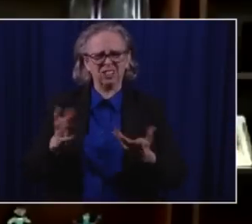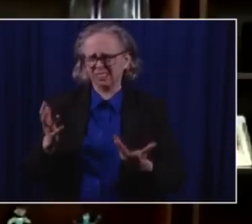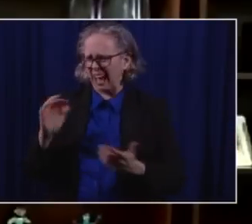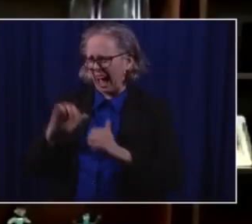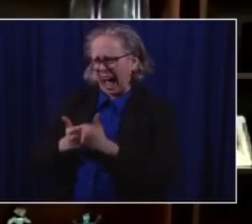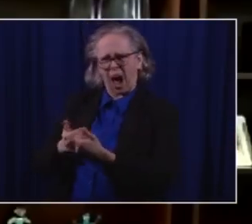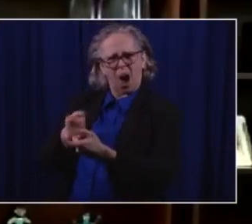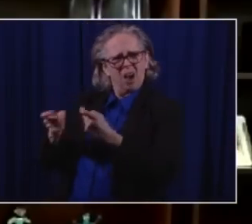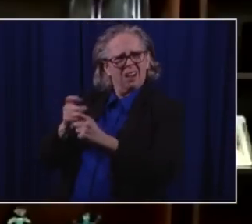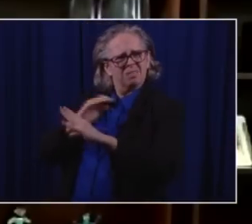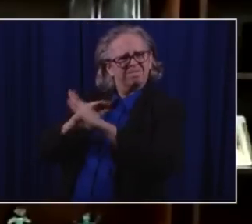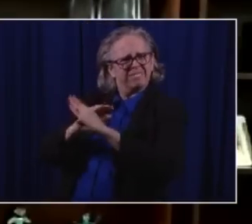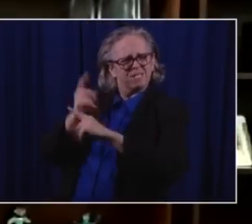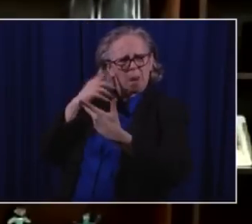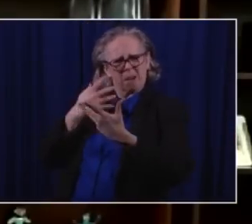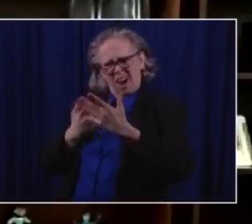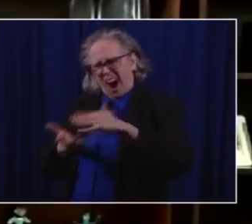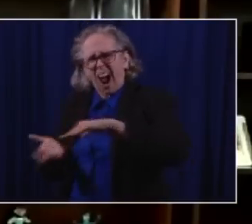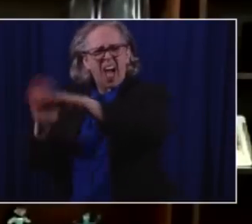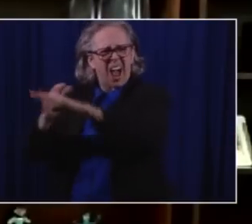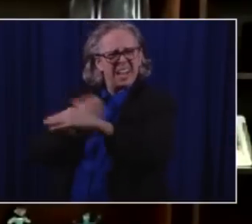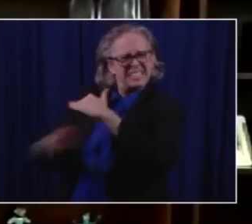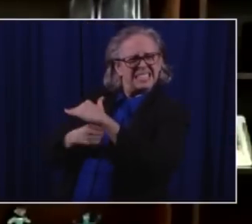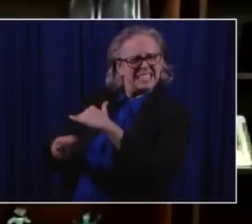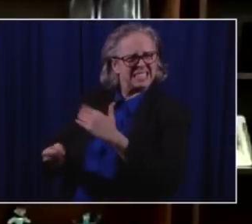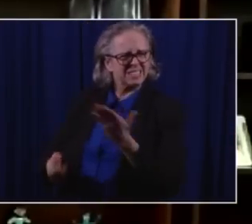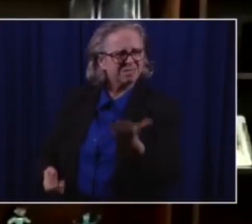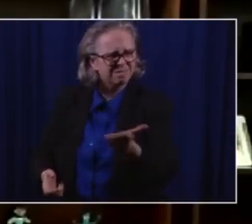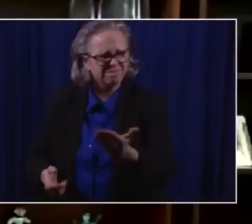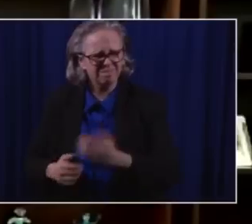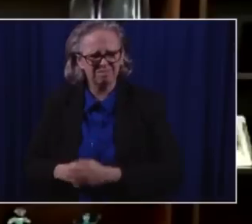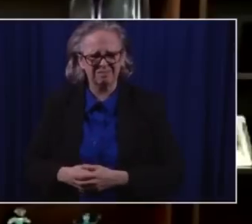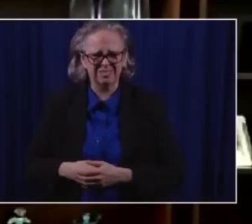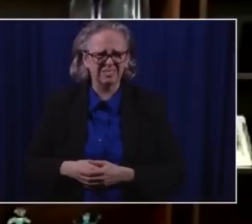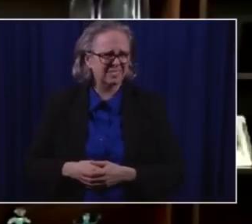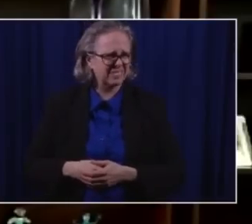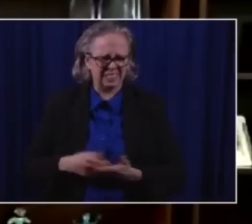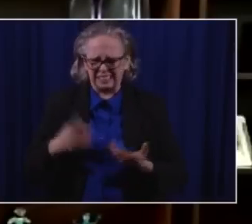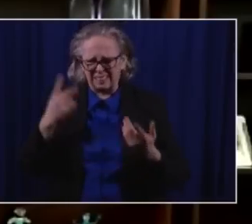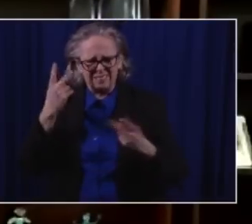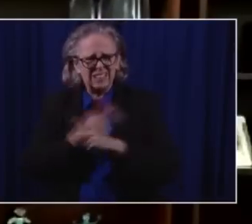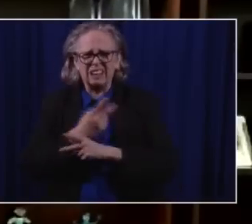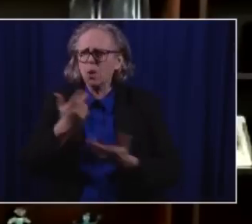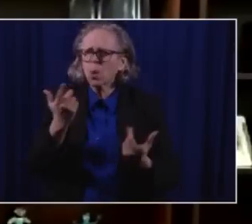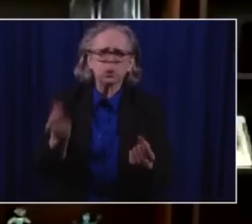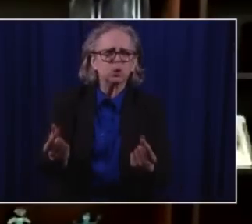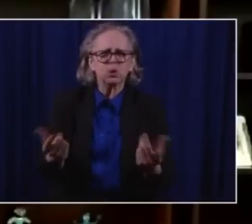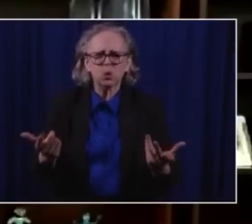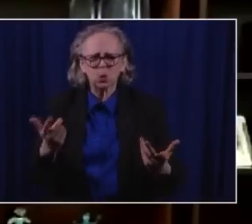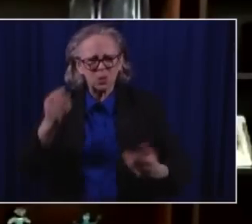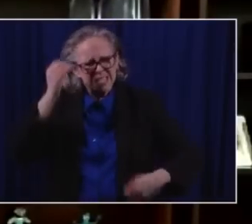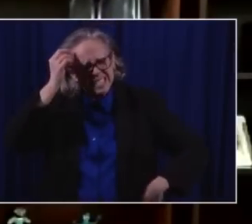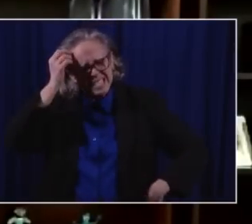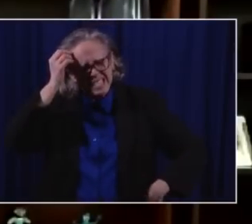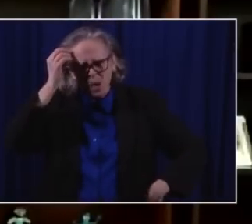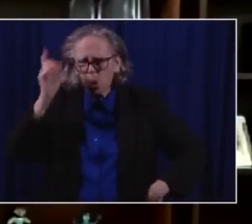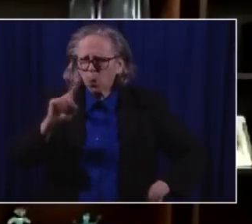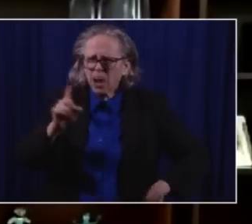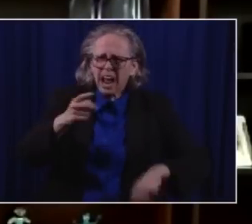working hard to actually actively manage the inflow of patients that require hospital